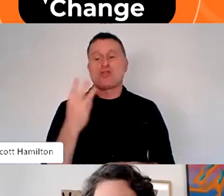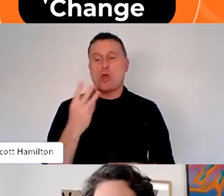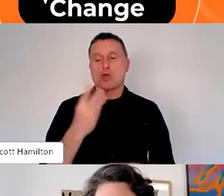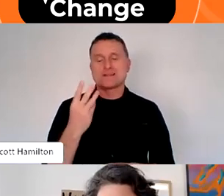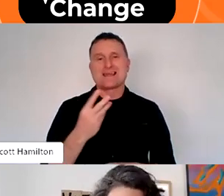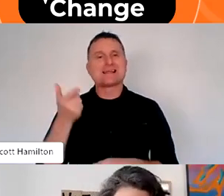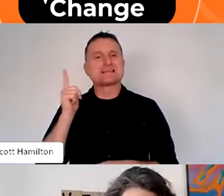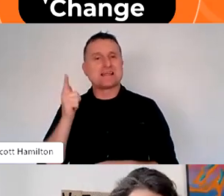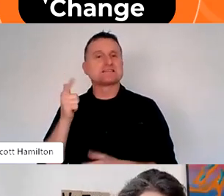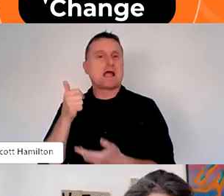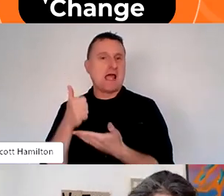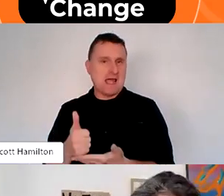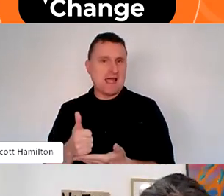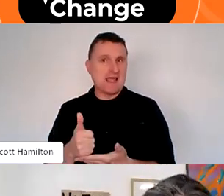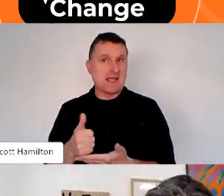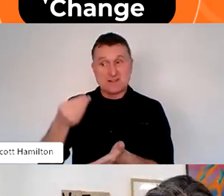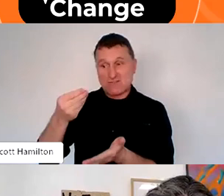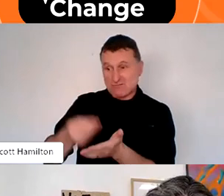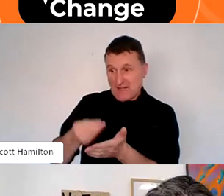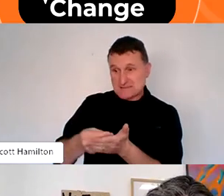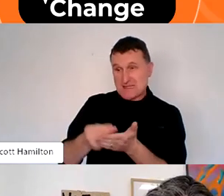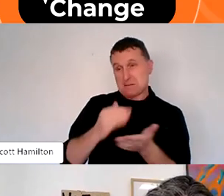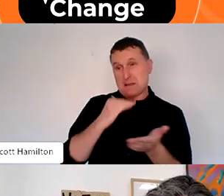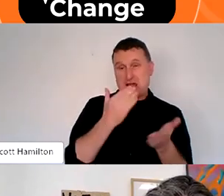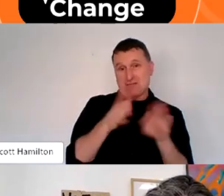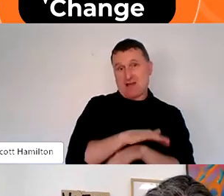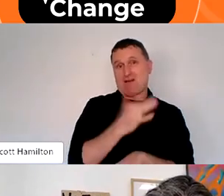enough funding for about five. The rest of it comes out of our